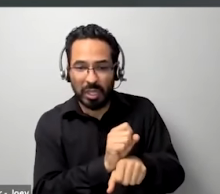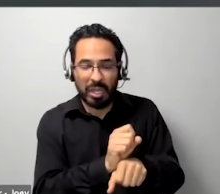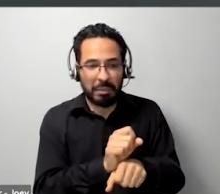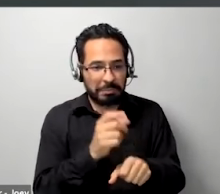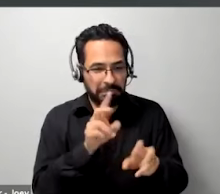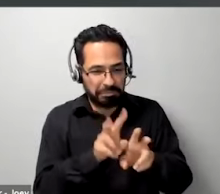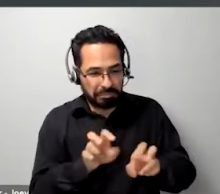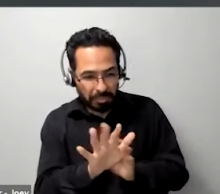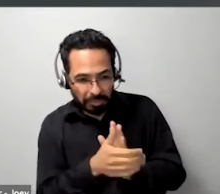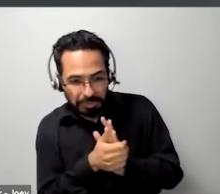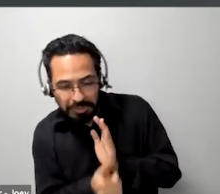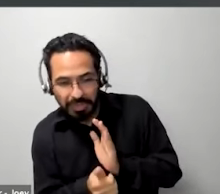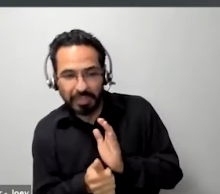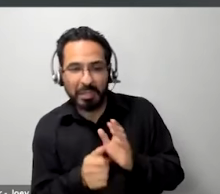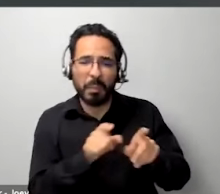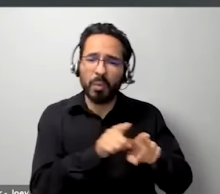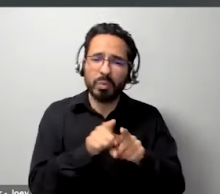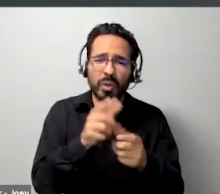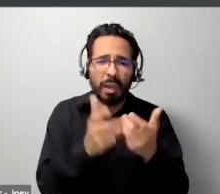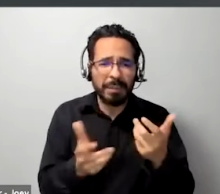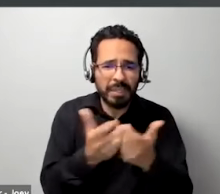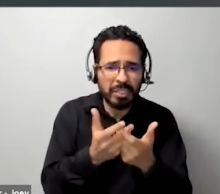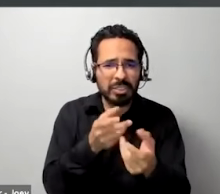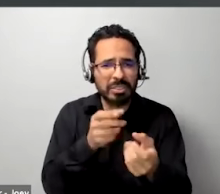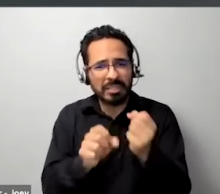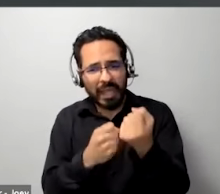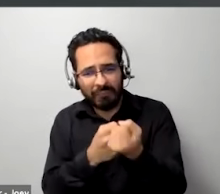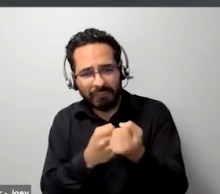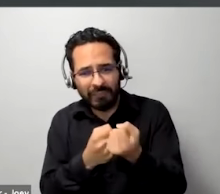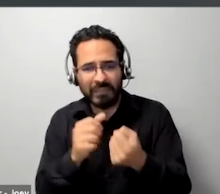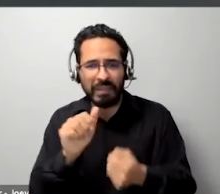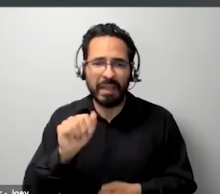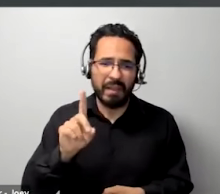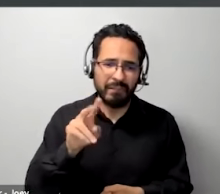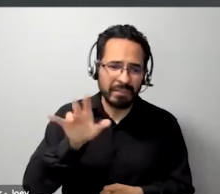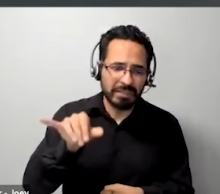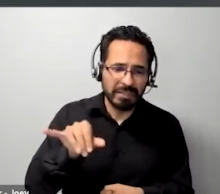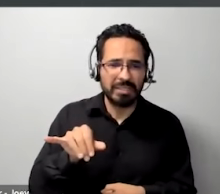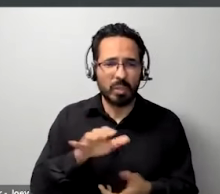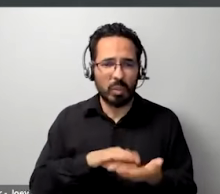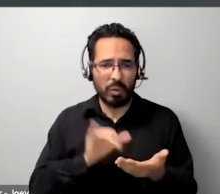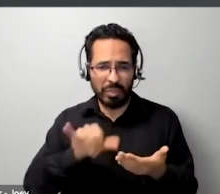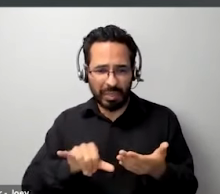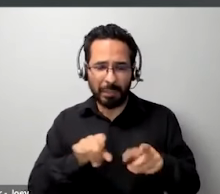but also accommodations and advocacy. So just really learning all that and helping others to understand that.